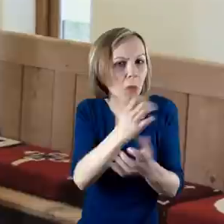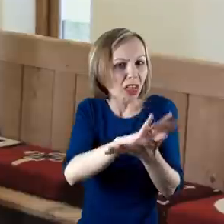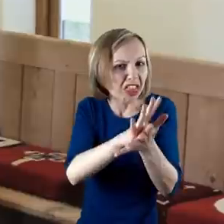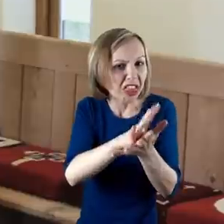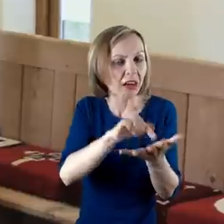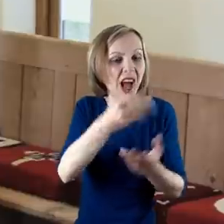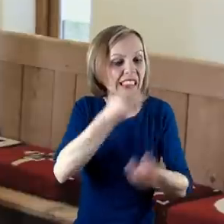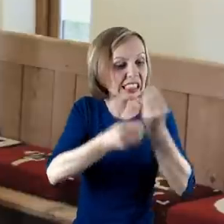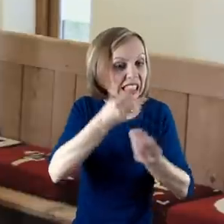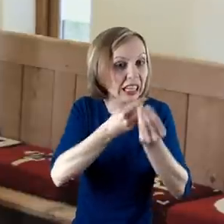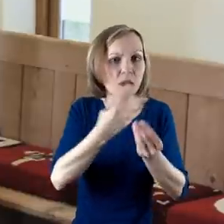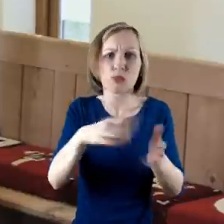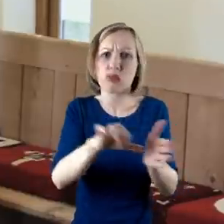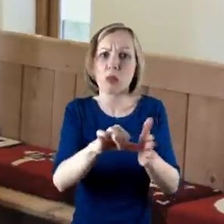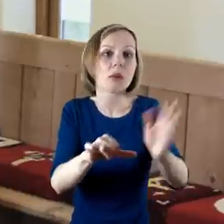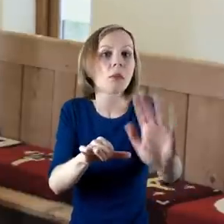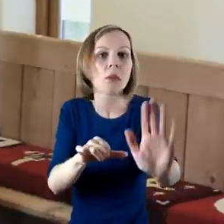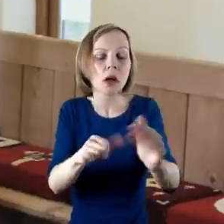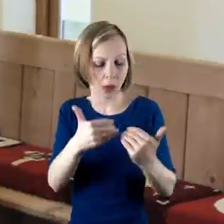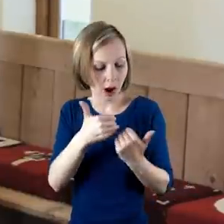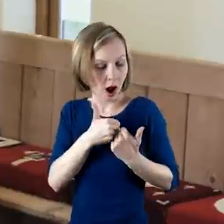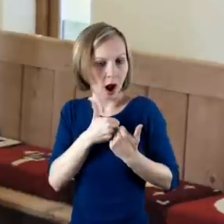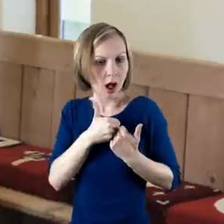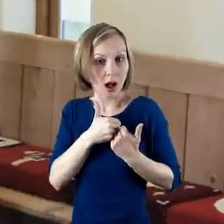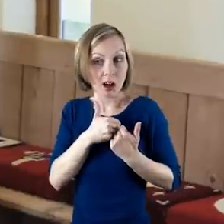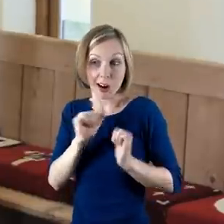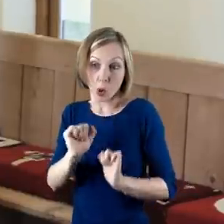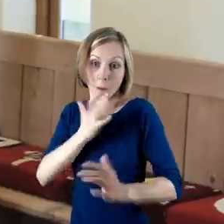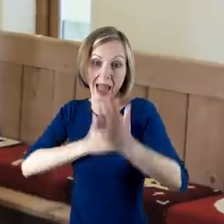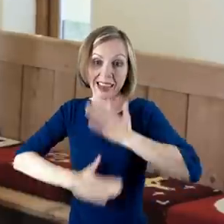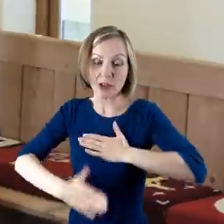but what comes out of the heart in the behaviour and attitude of the person.